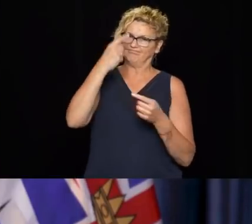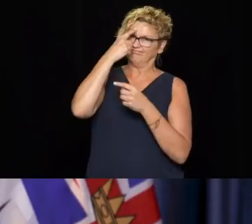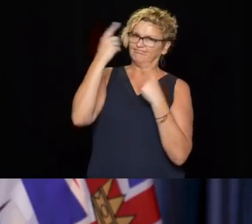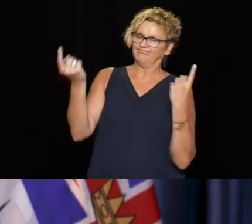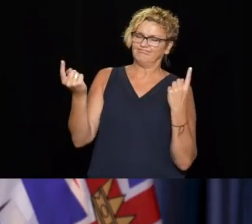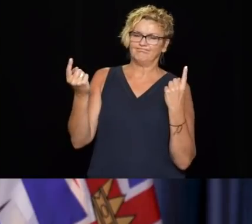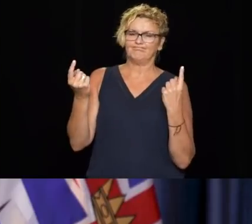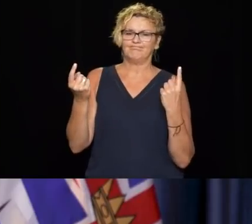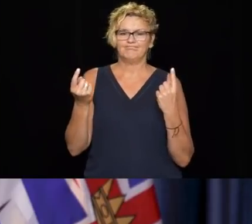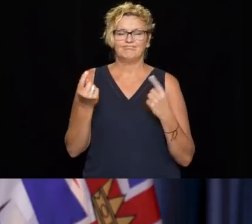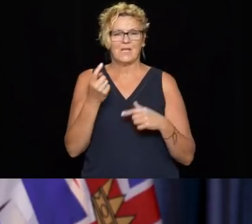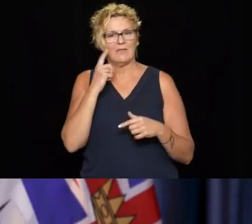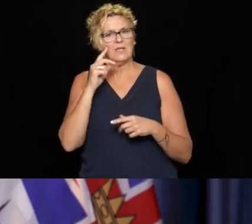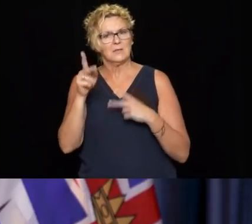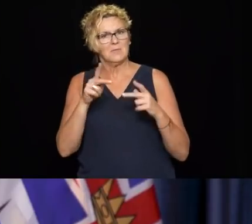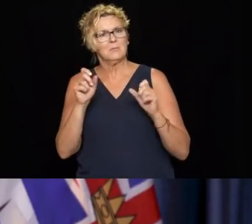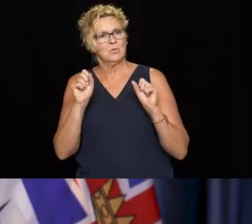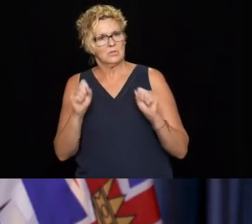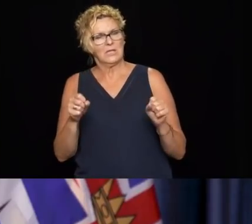of moving resources into public transit